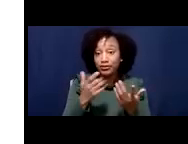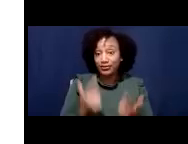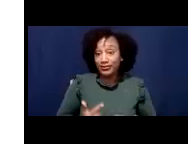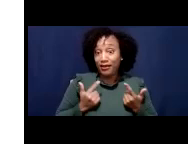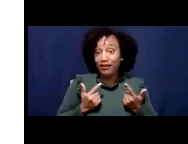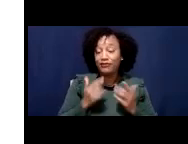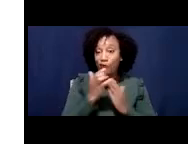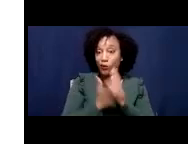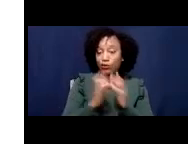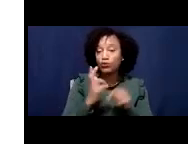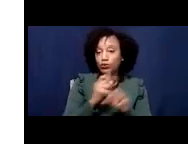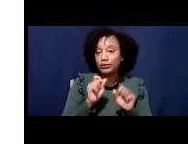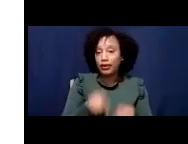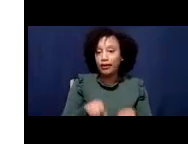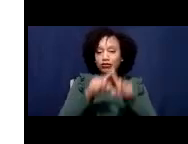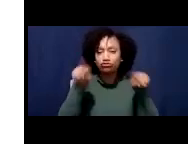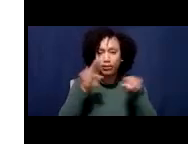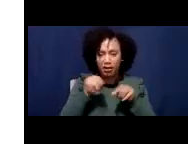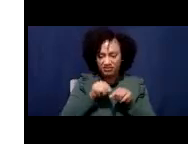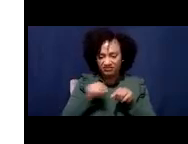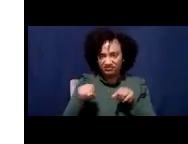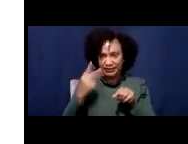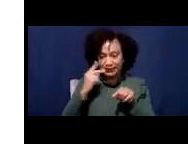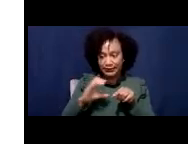using the CC button at the bottom of your screen.